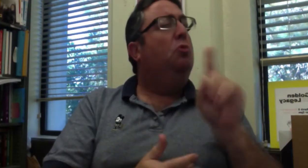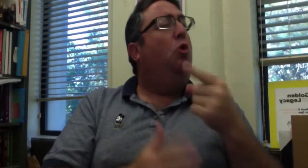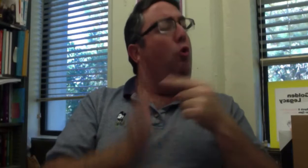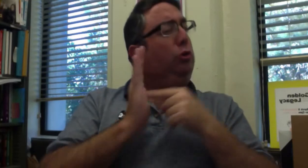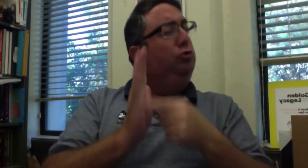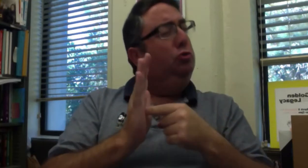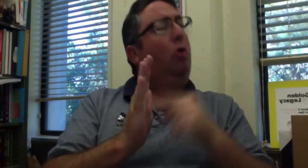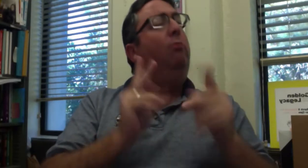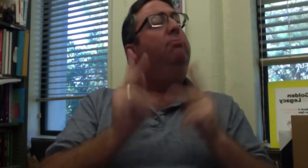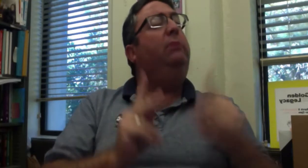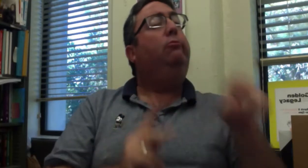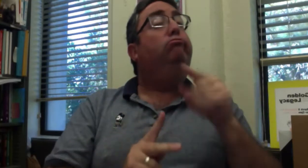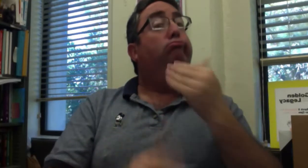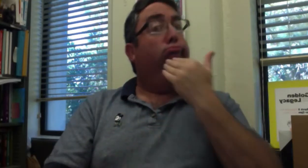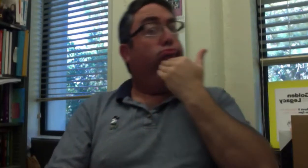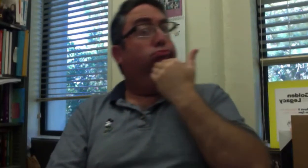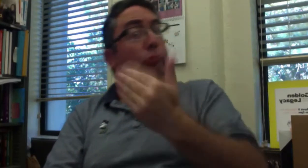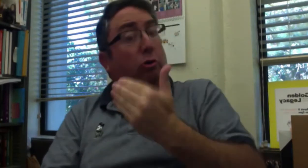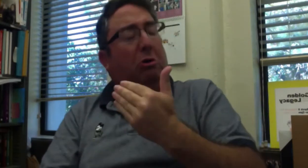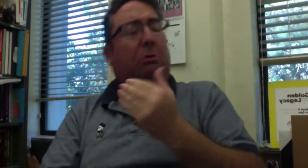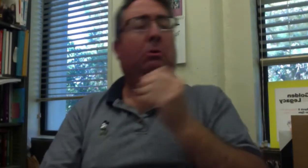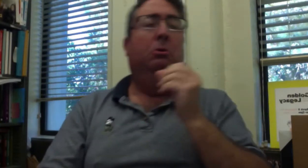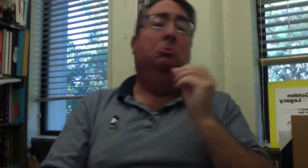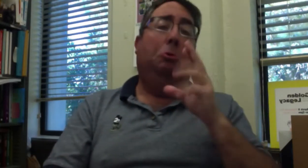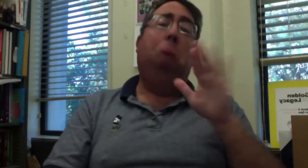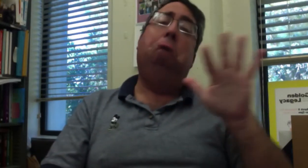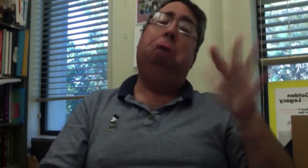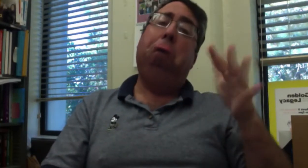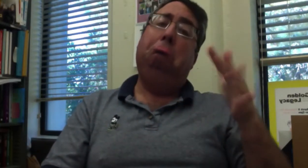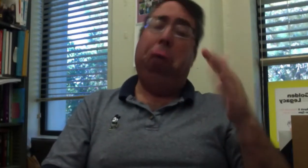In the last two or three years, I've noticed they have stopped showing the terrible singers, focusing only on the good or fair ones.